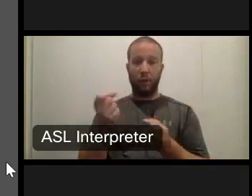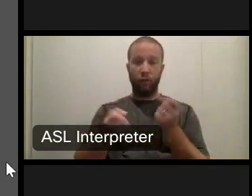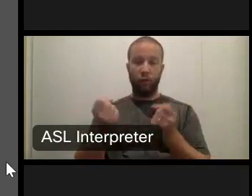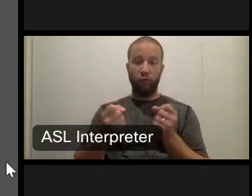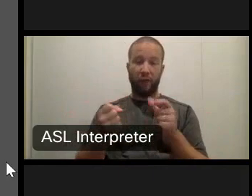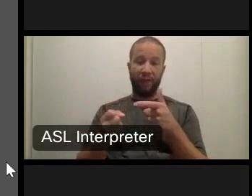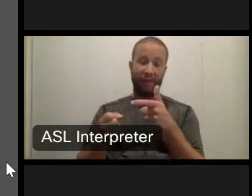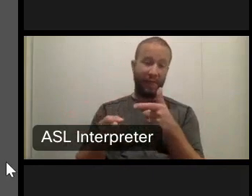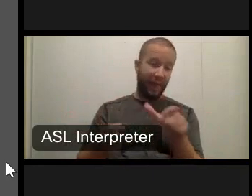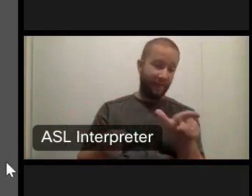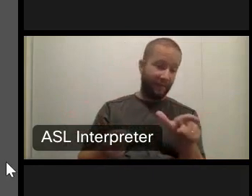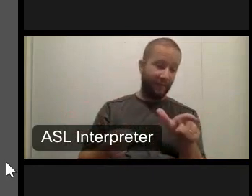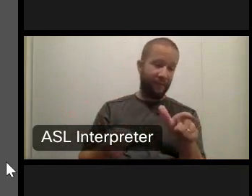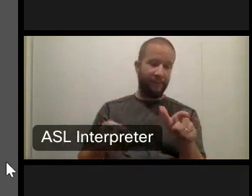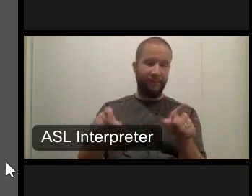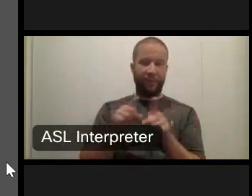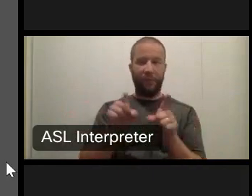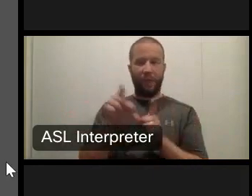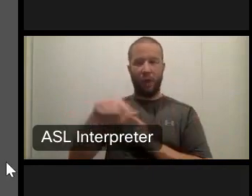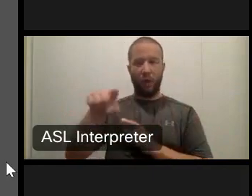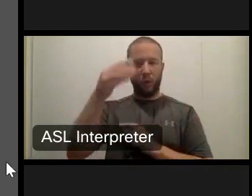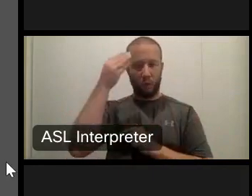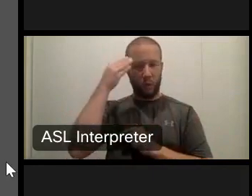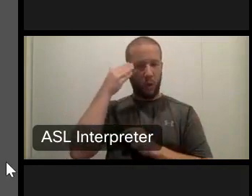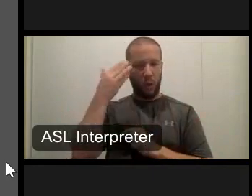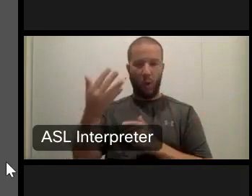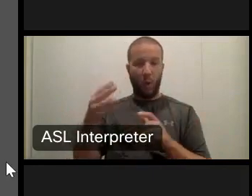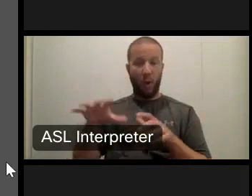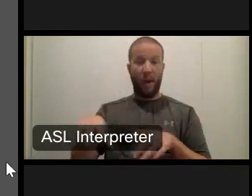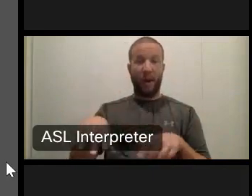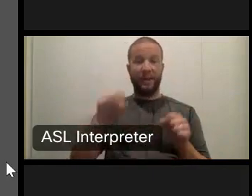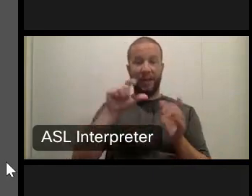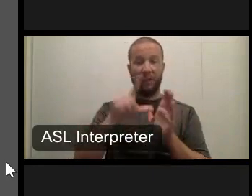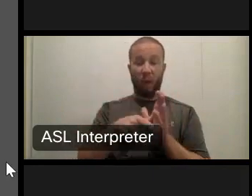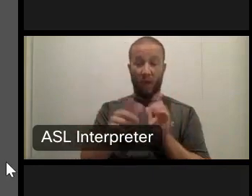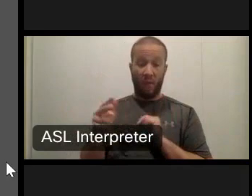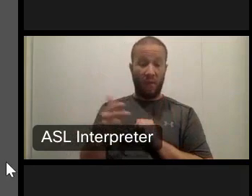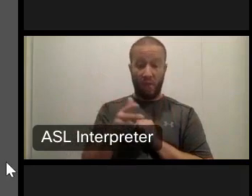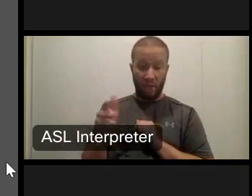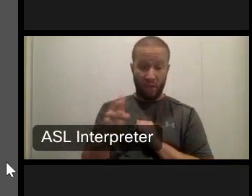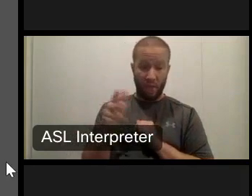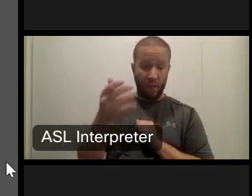as you all know just it takes it takes a lot of time especially if there are a lot of drivers